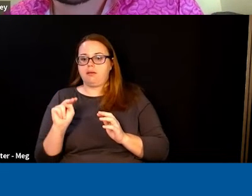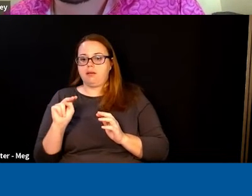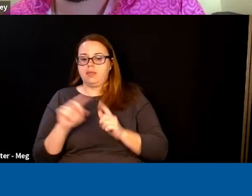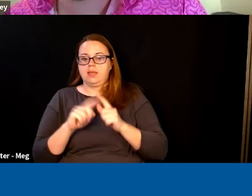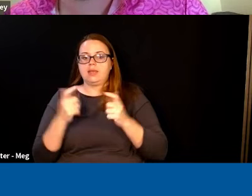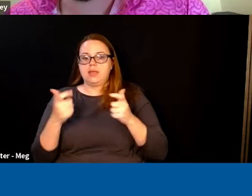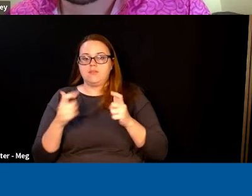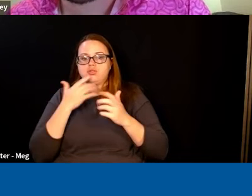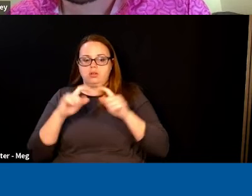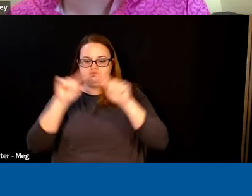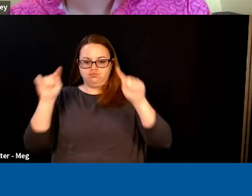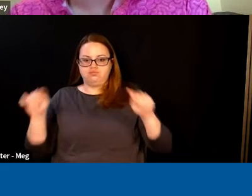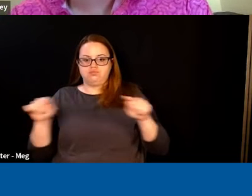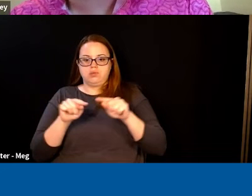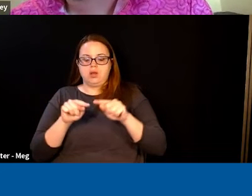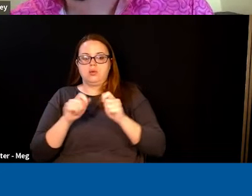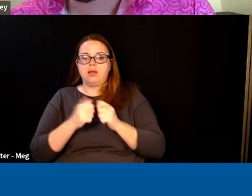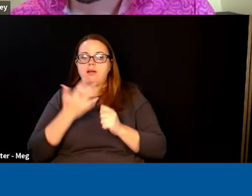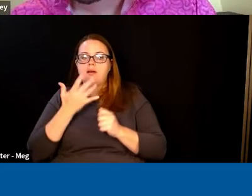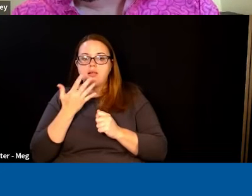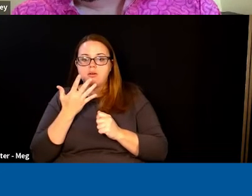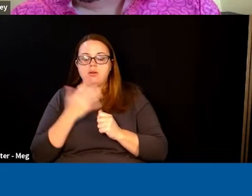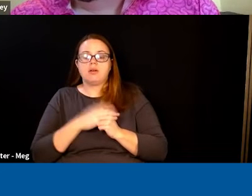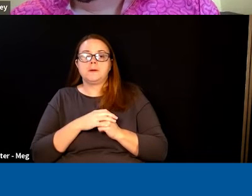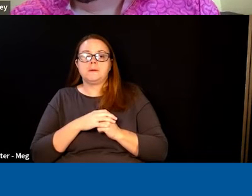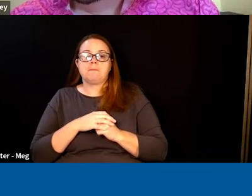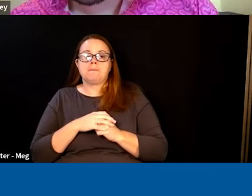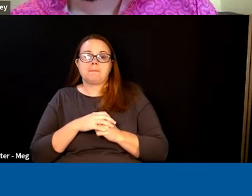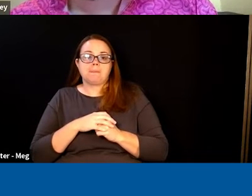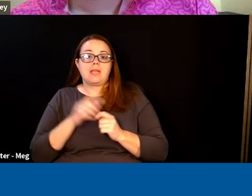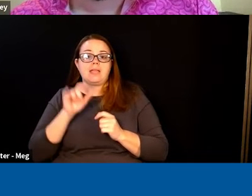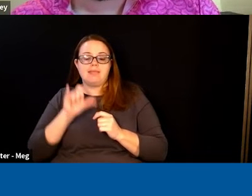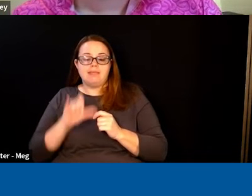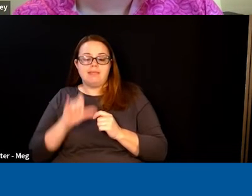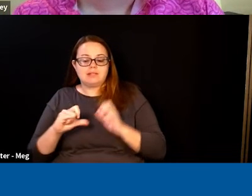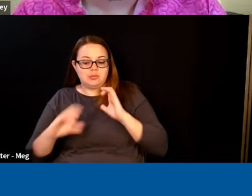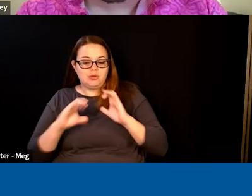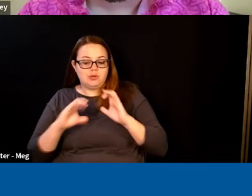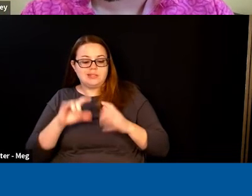and also update the color to use ButtonText. And this communicates that, yep, it's a button,